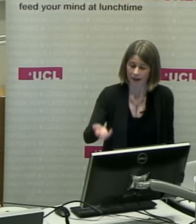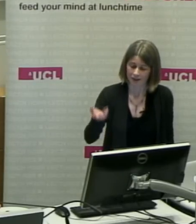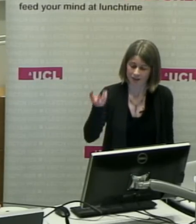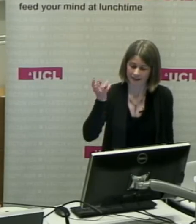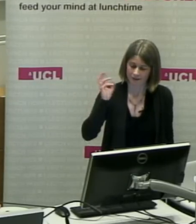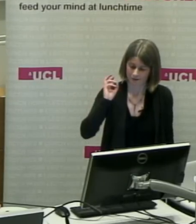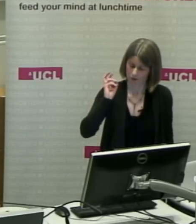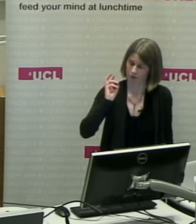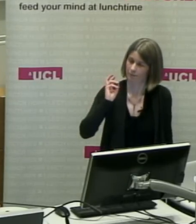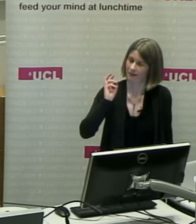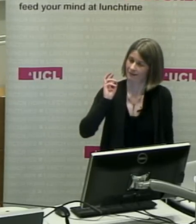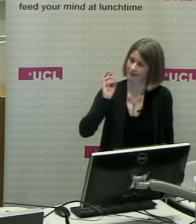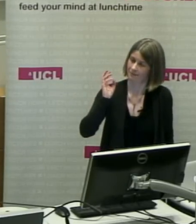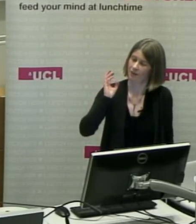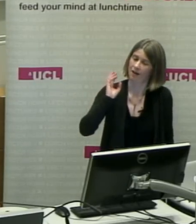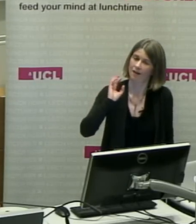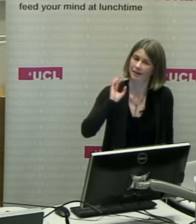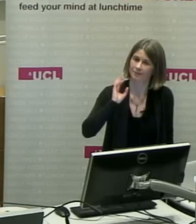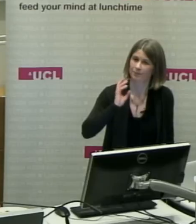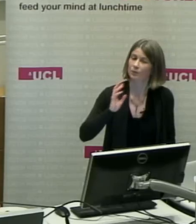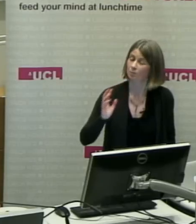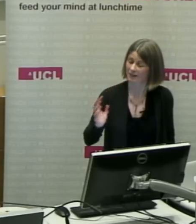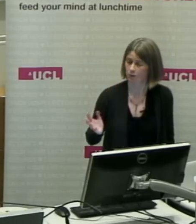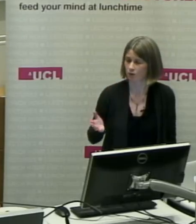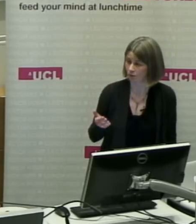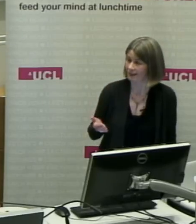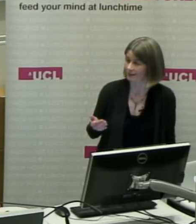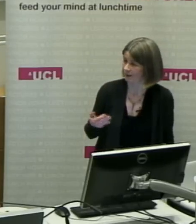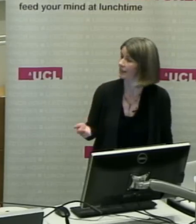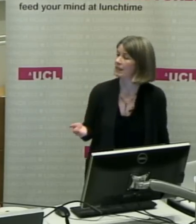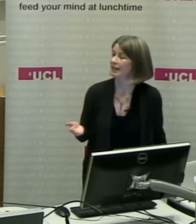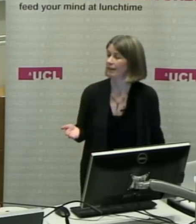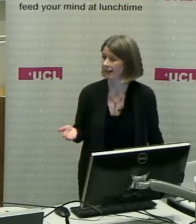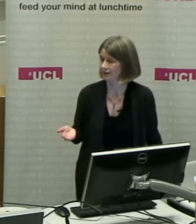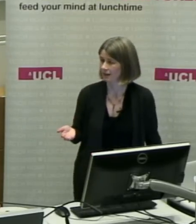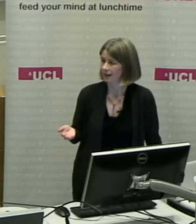but actually cochlear implants are best thought of really fancy hearing aids.